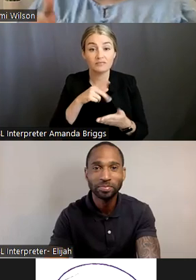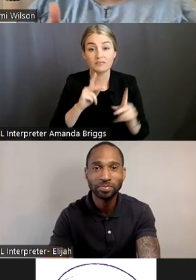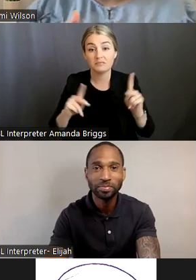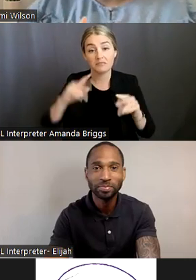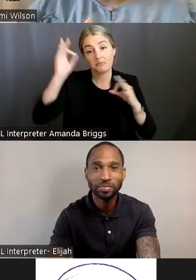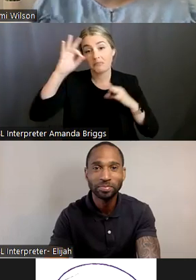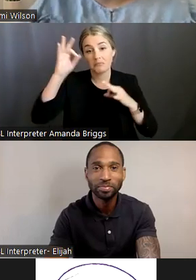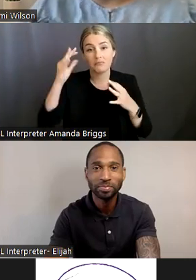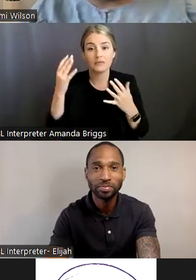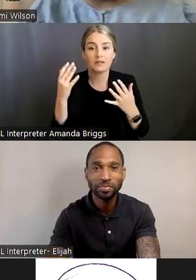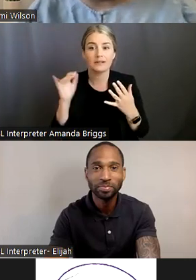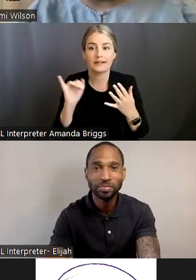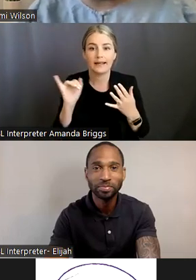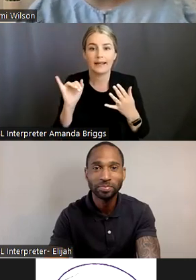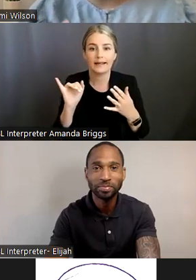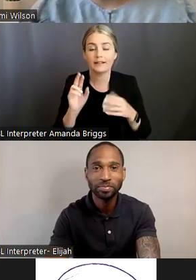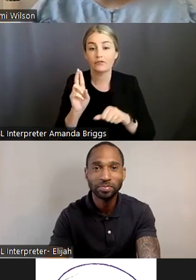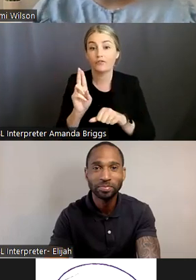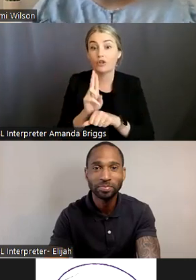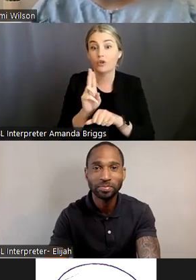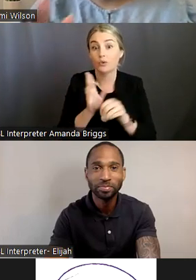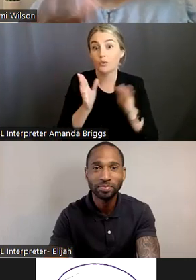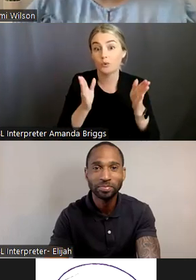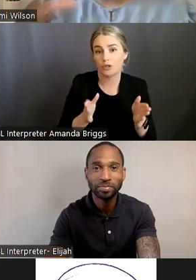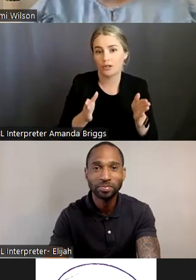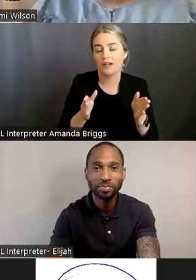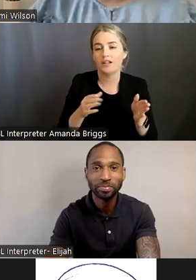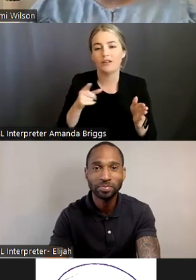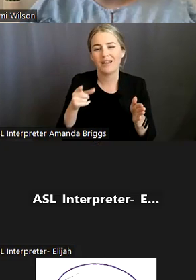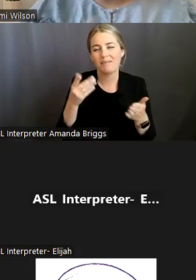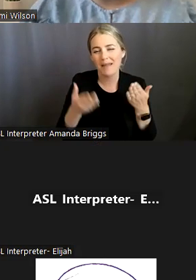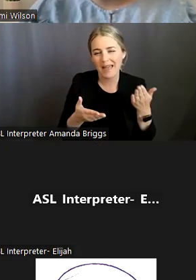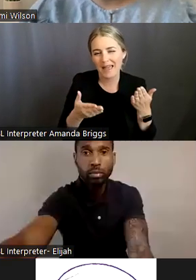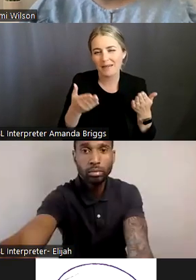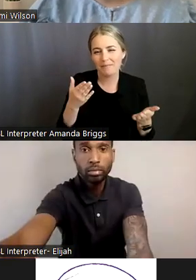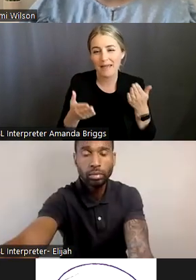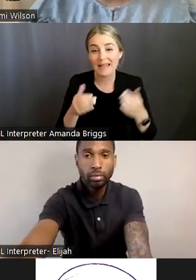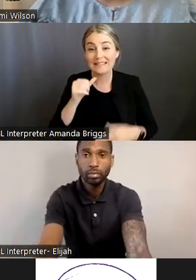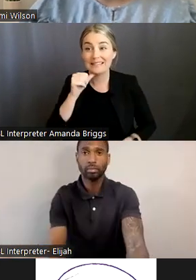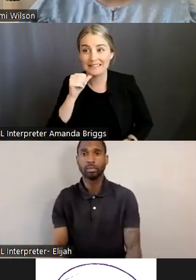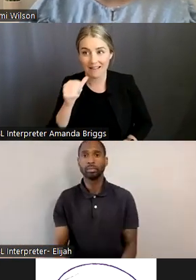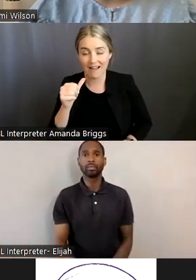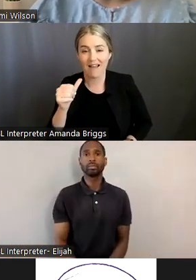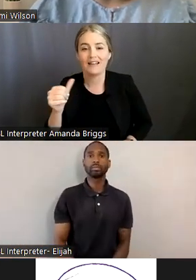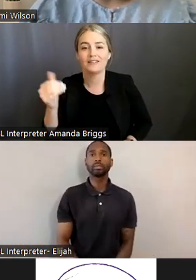as far as the user is concerned, so they may not, may or may not be aware that fentanyl